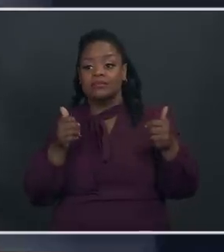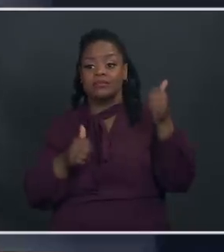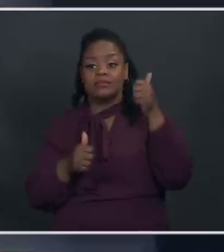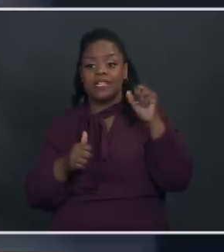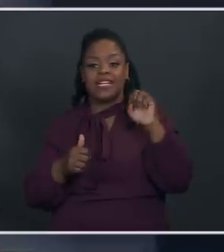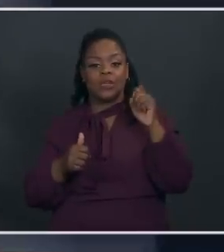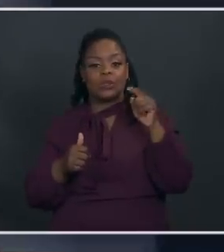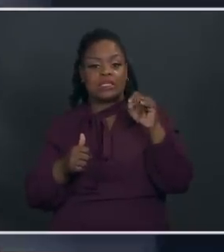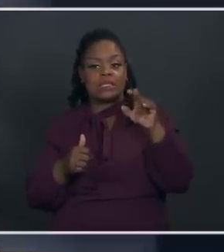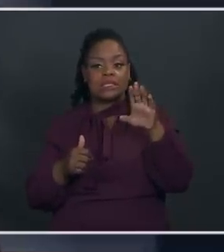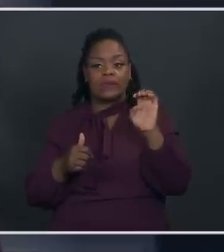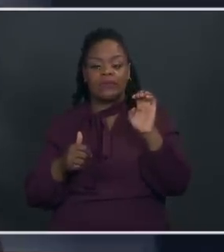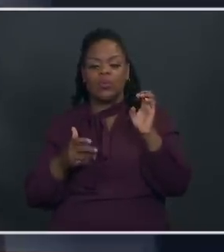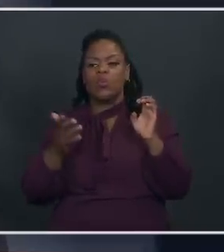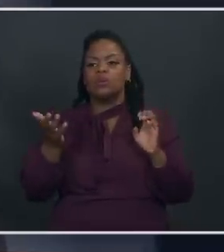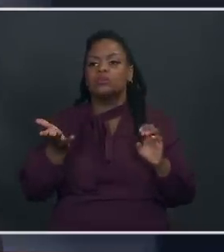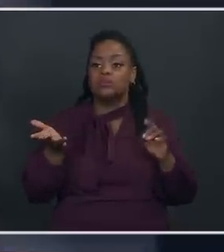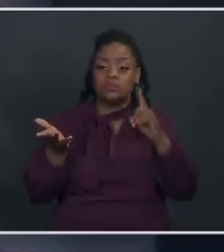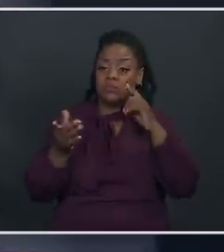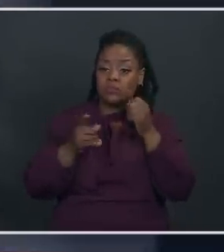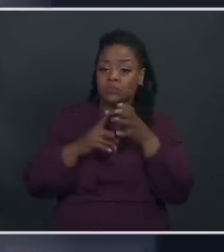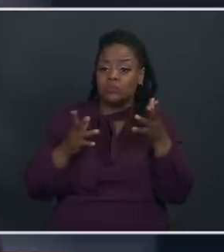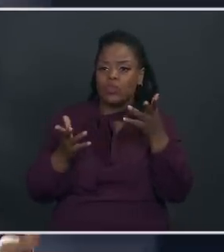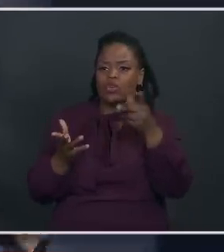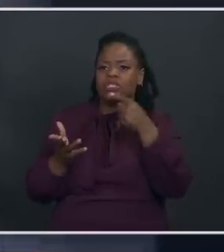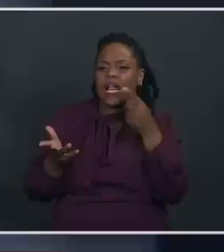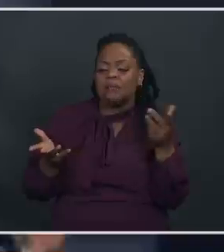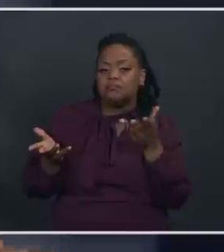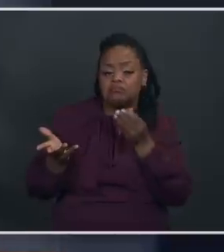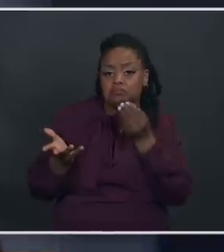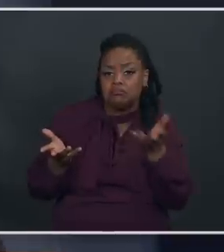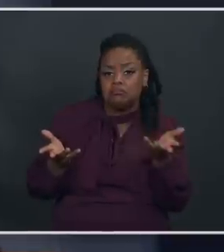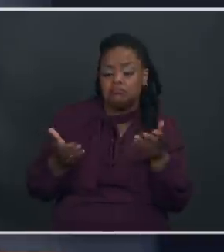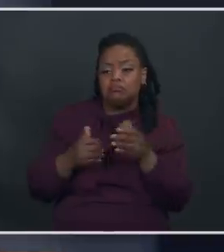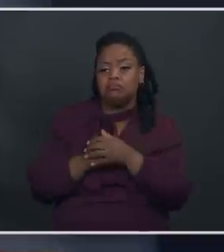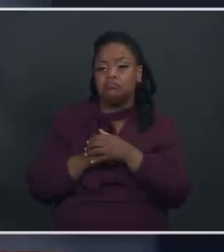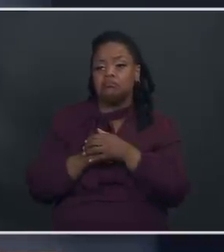come here to put anybody on notice, except to the seriousness of President Biden's